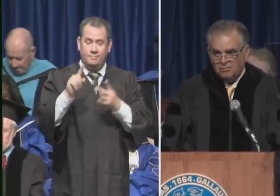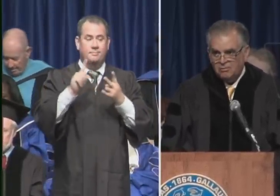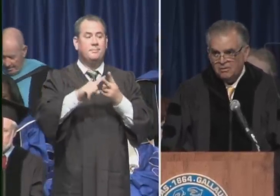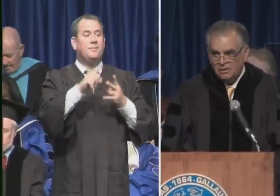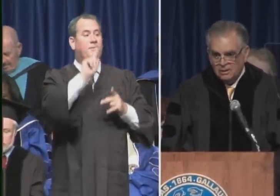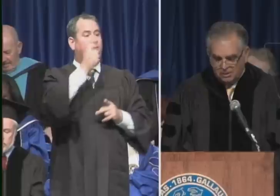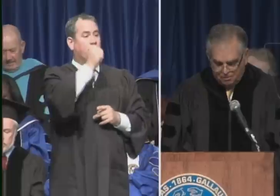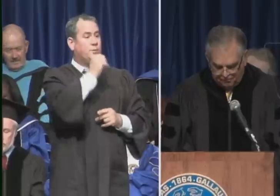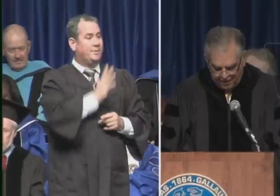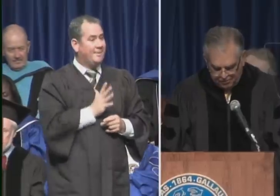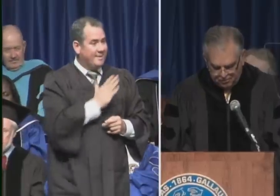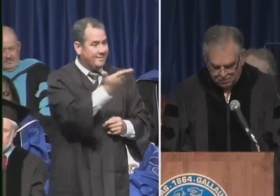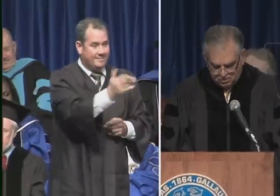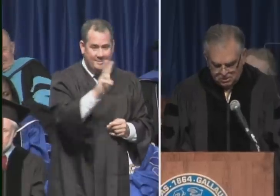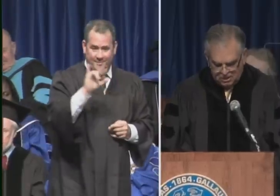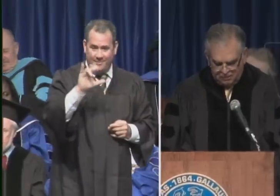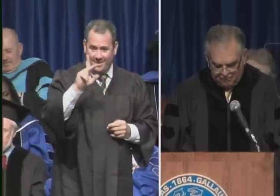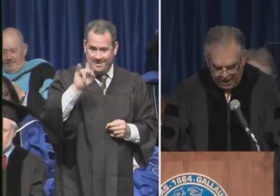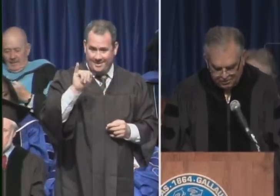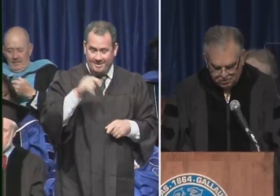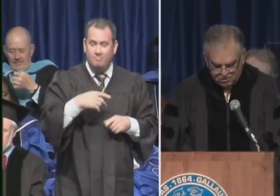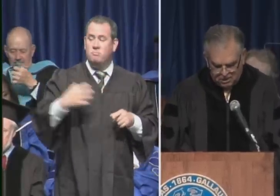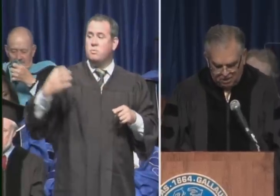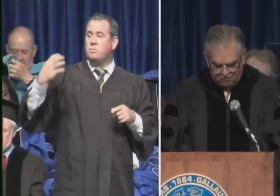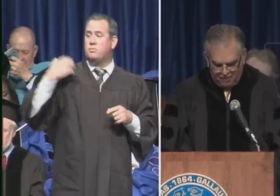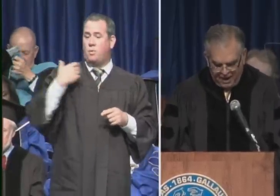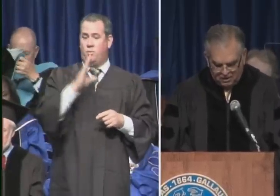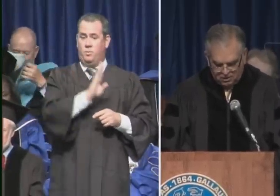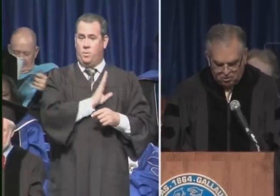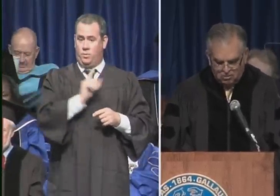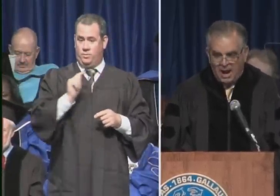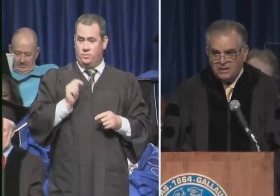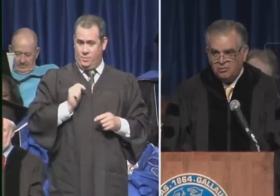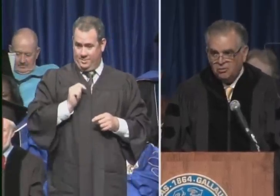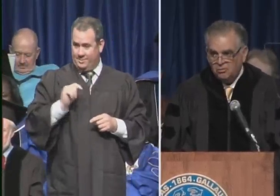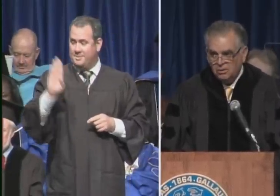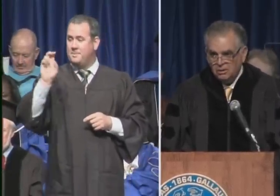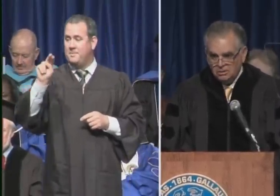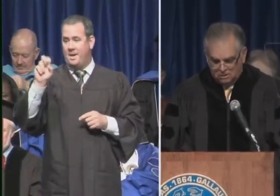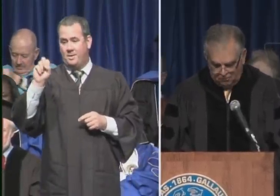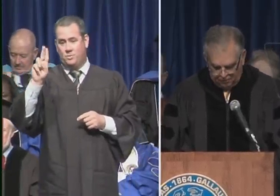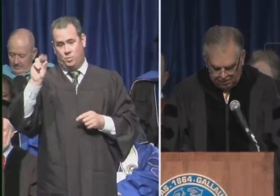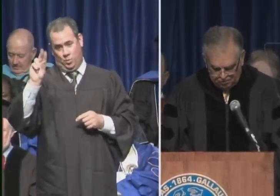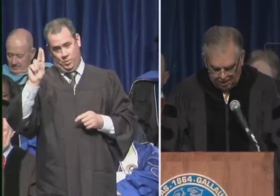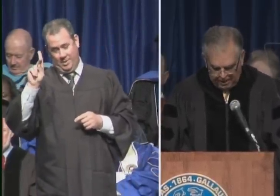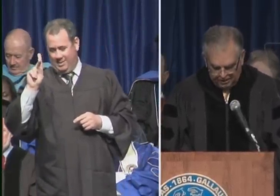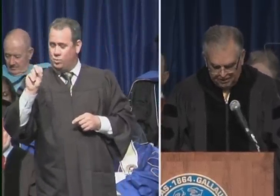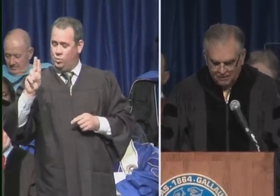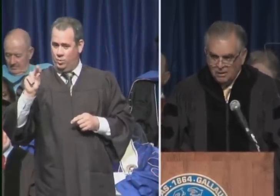the professors, advisors and other faculty who guided you to the finish line.